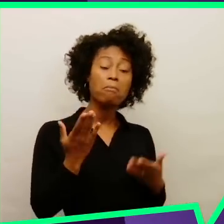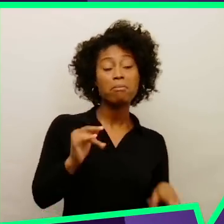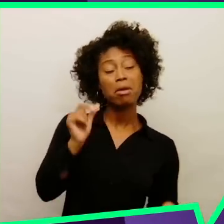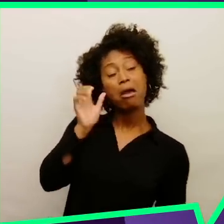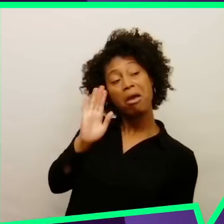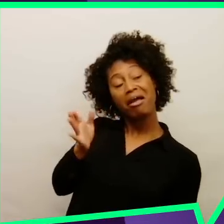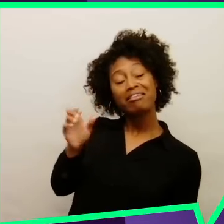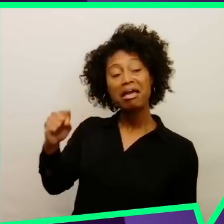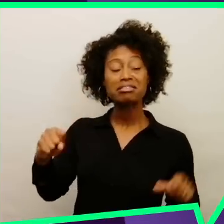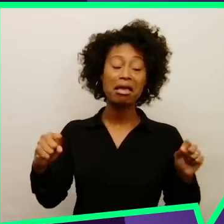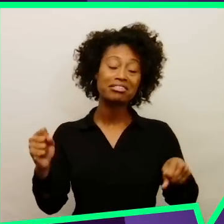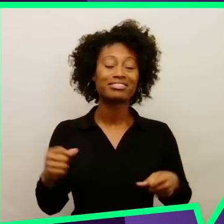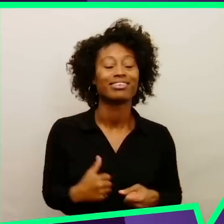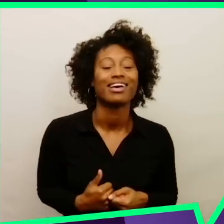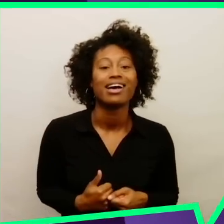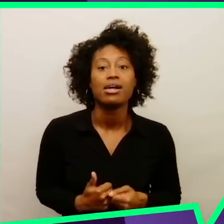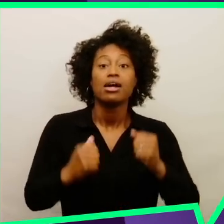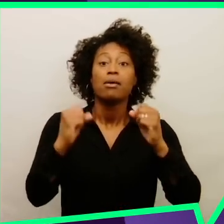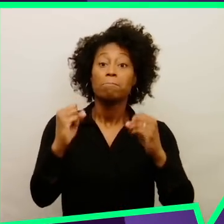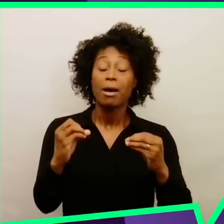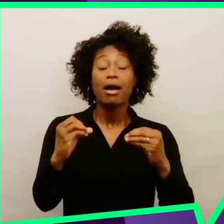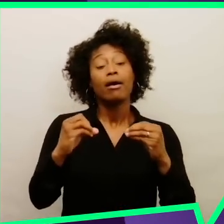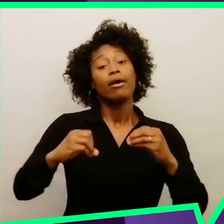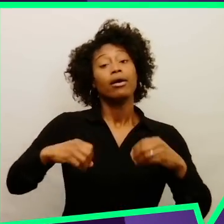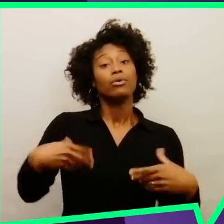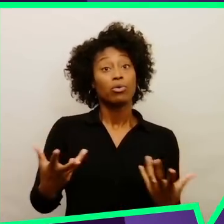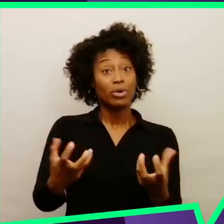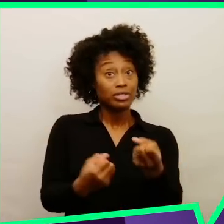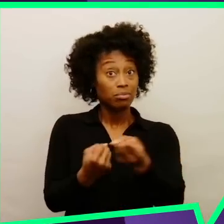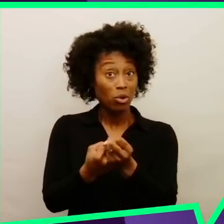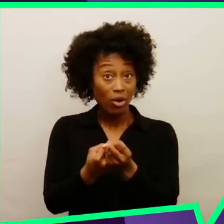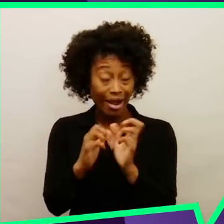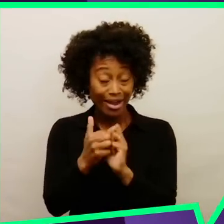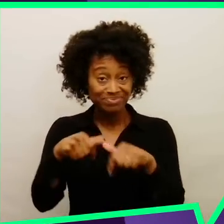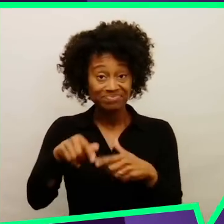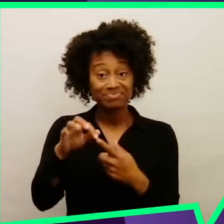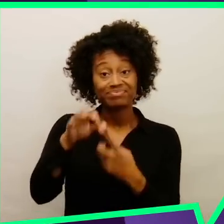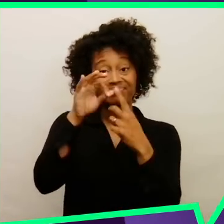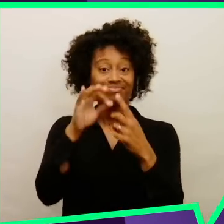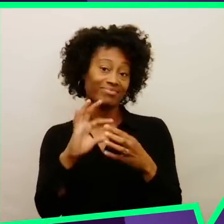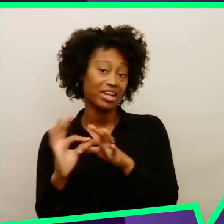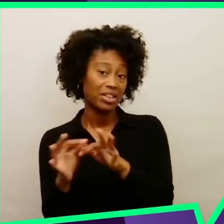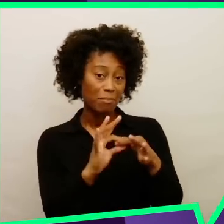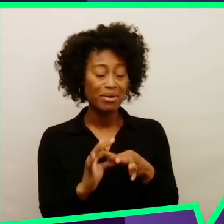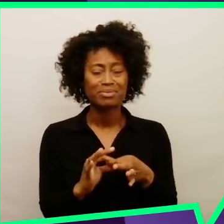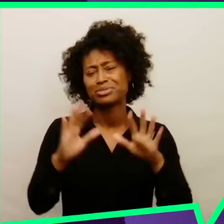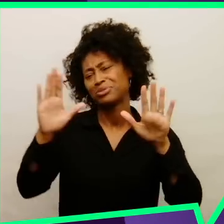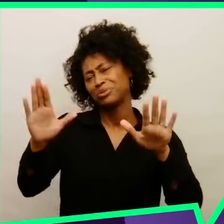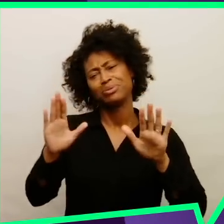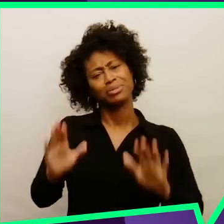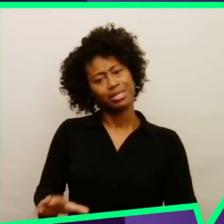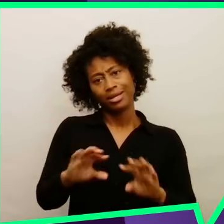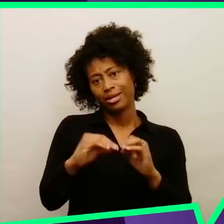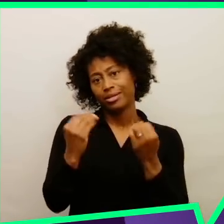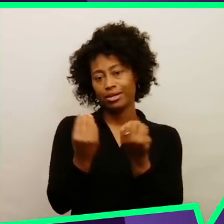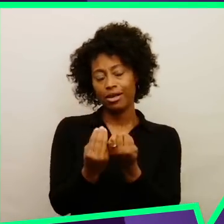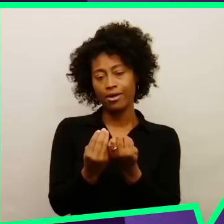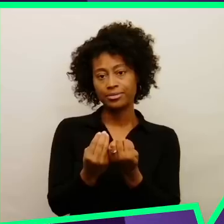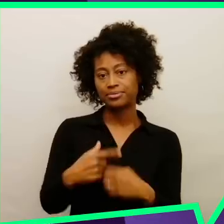Excellent. Well, speaking of ways to support-- Hey, listen, if you want to support the Special Olympics-- and why wouldn't you? It's a great organization that these two lovely casters are